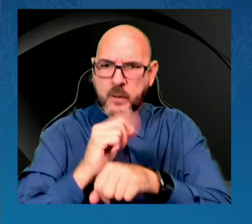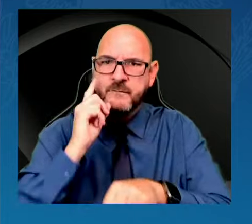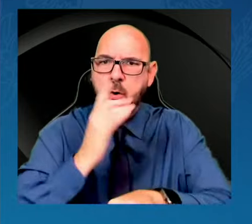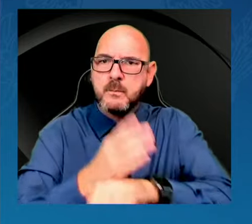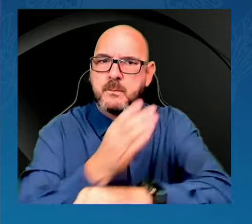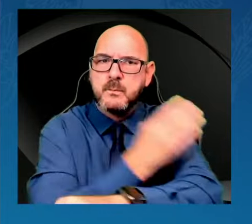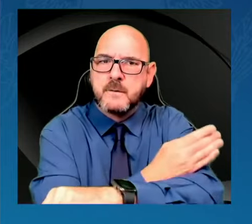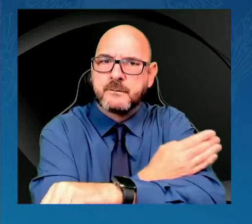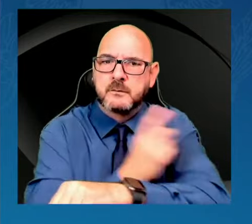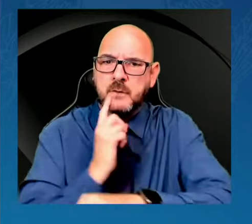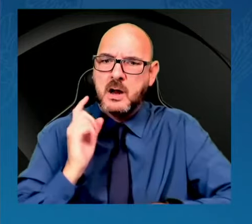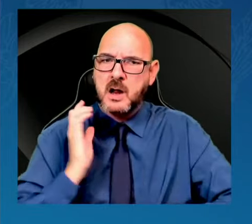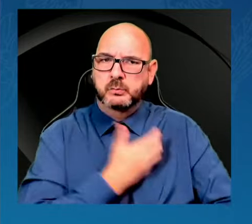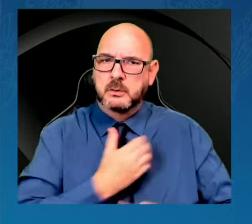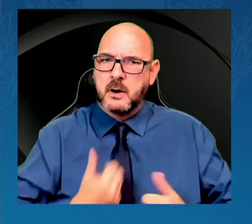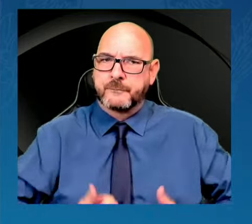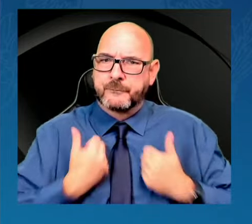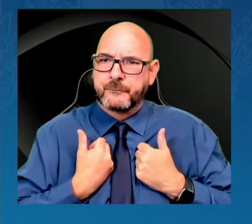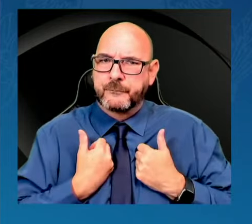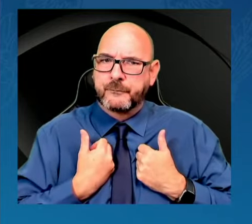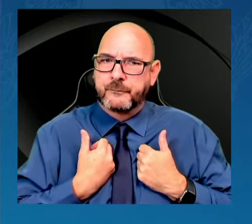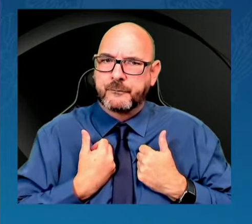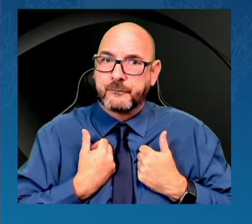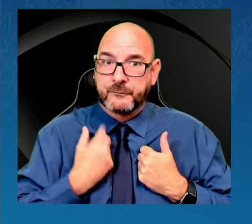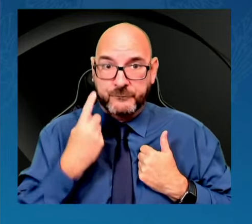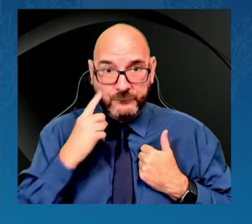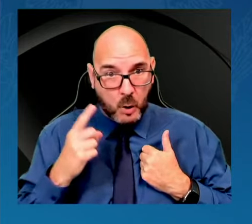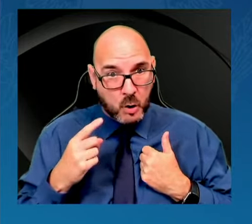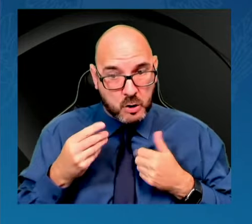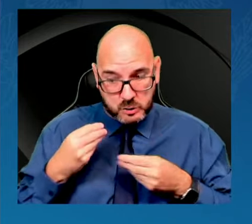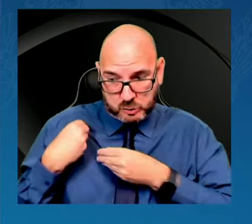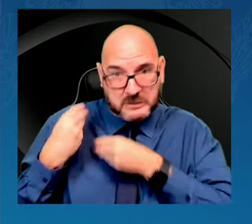for generations also. And so, I remain very optimistic